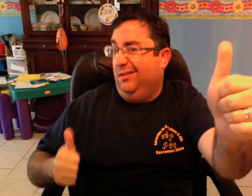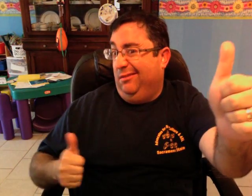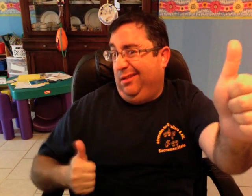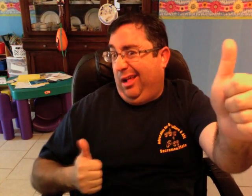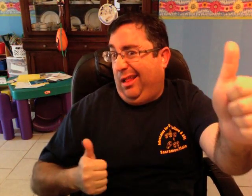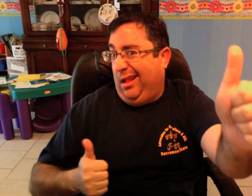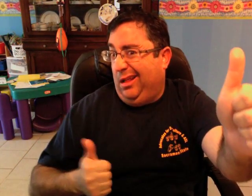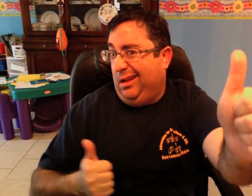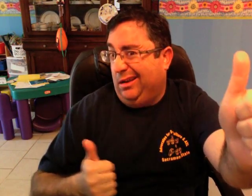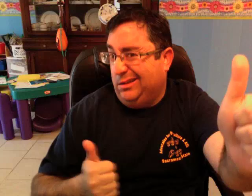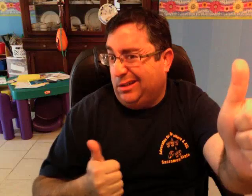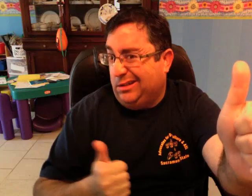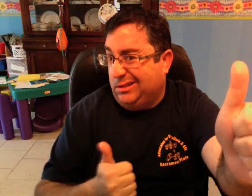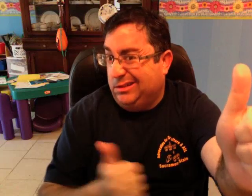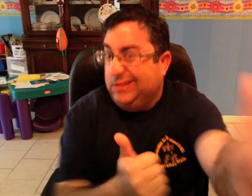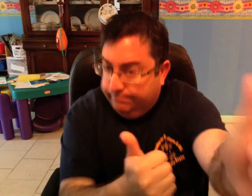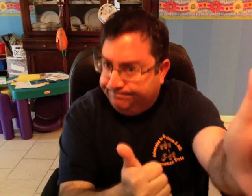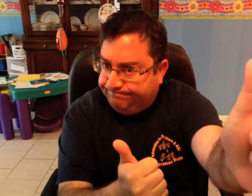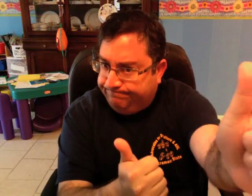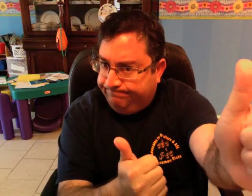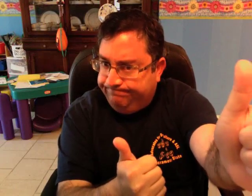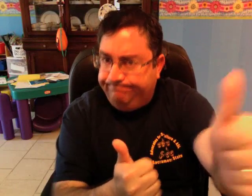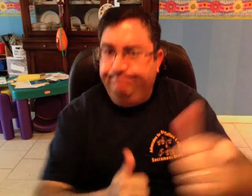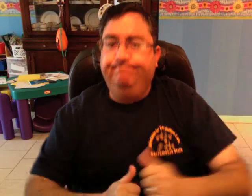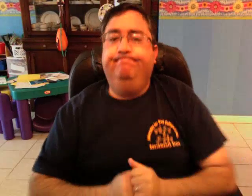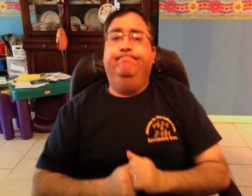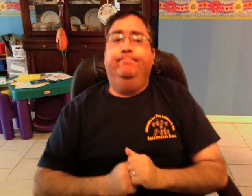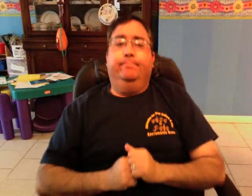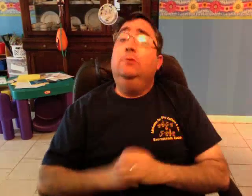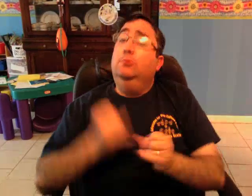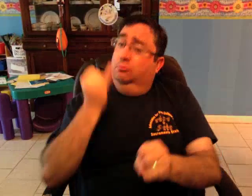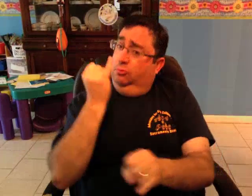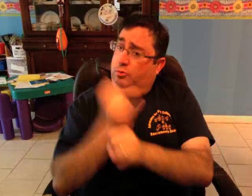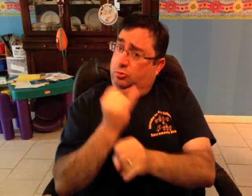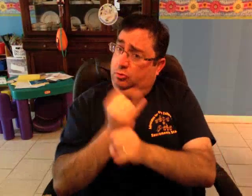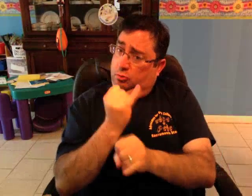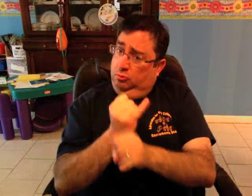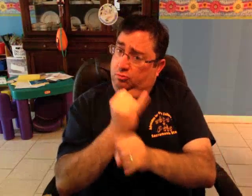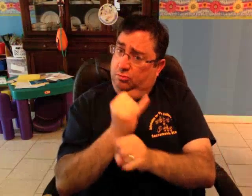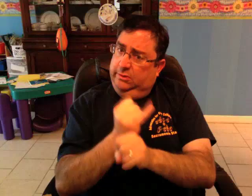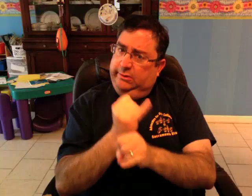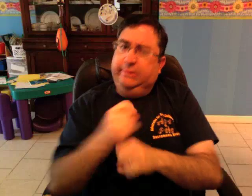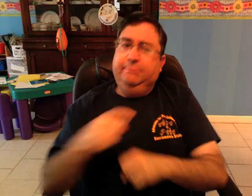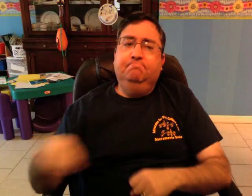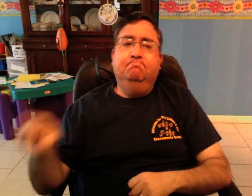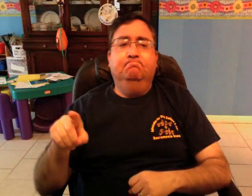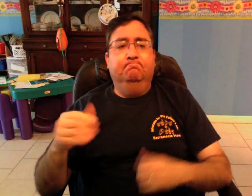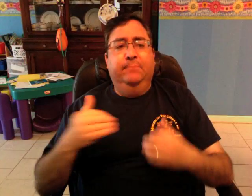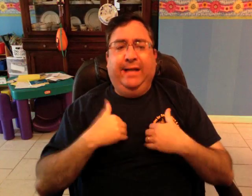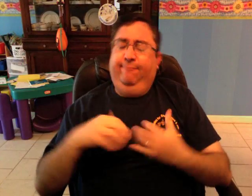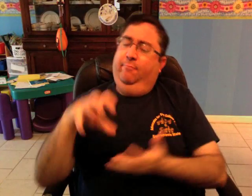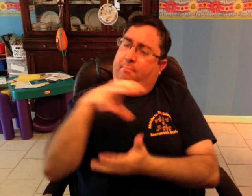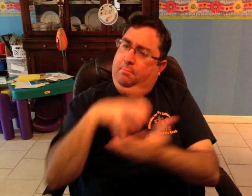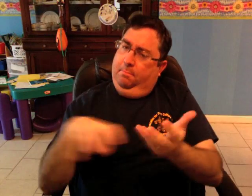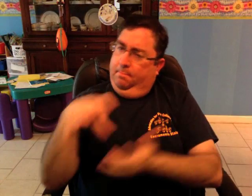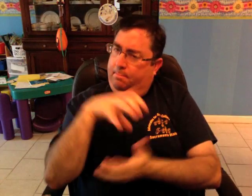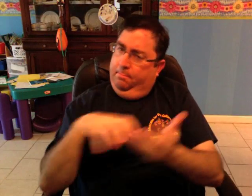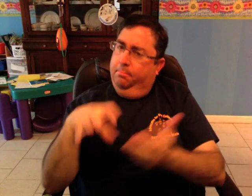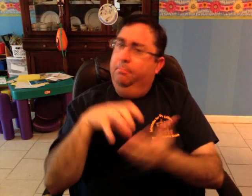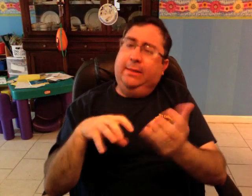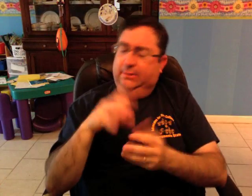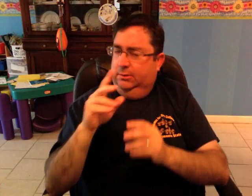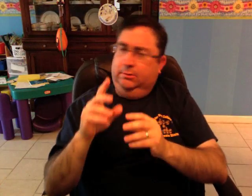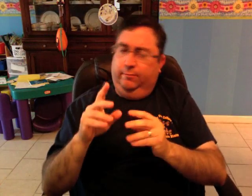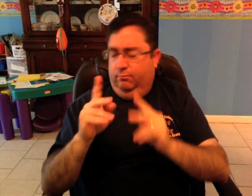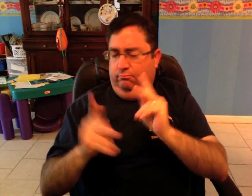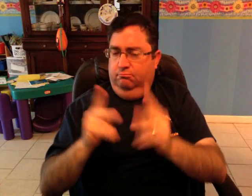Schools for the Deaf have a mixed population